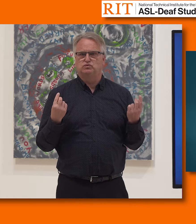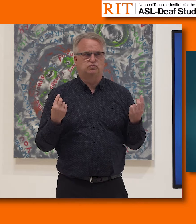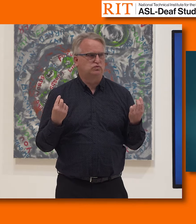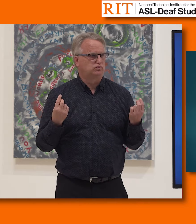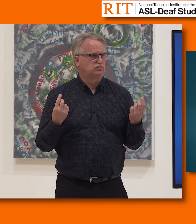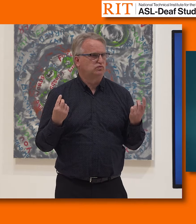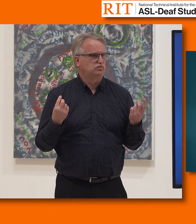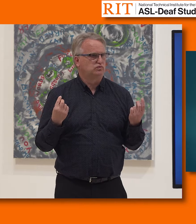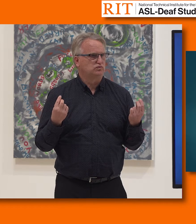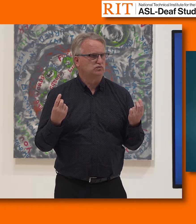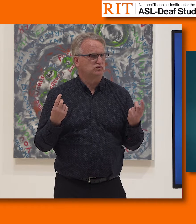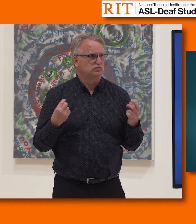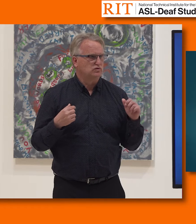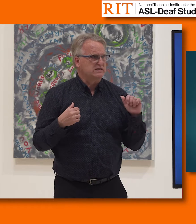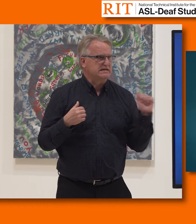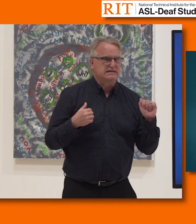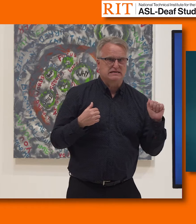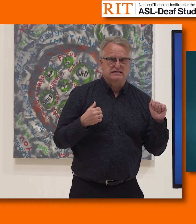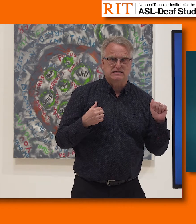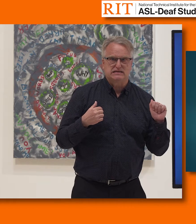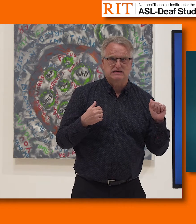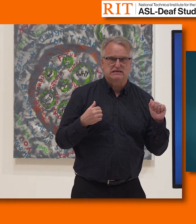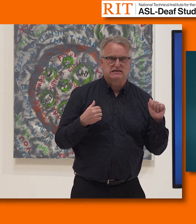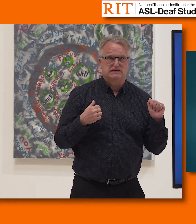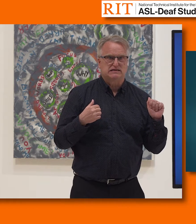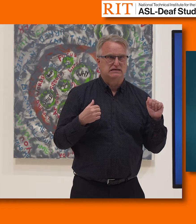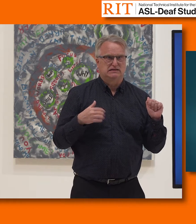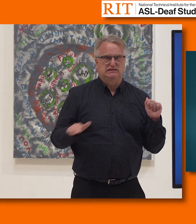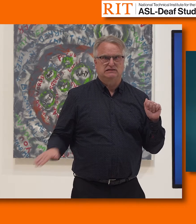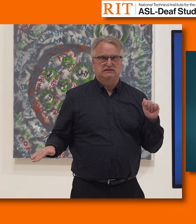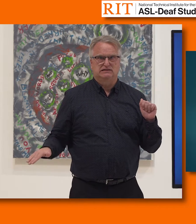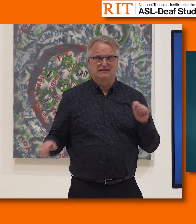And the scenario we're talking about, a signer, and they were watching a clip,